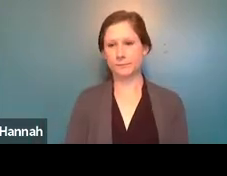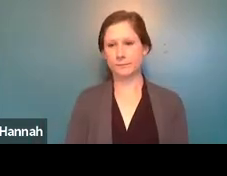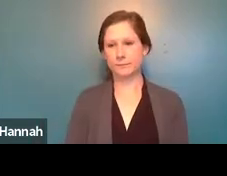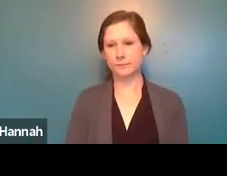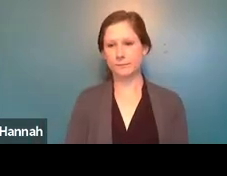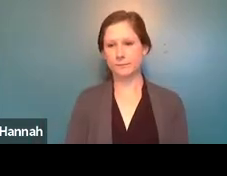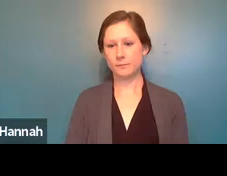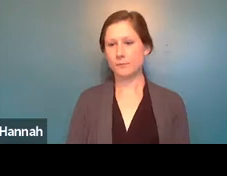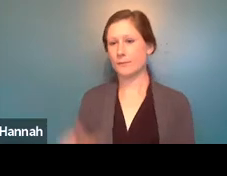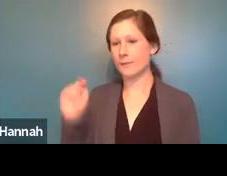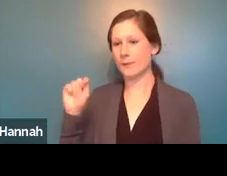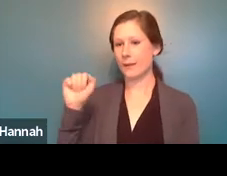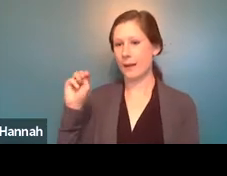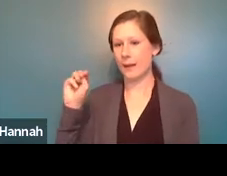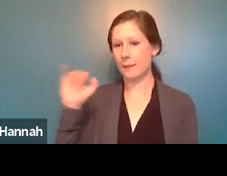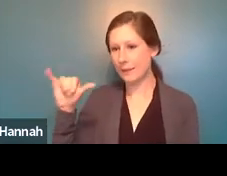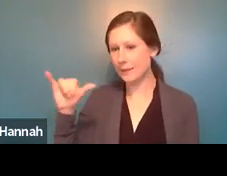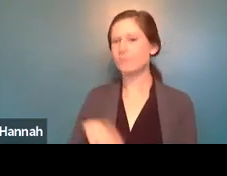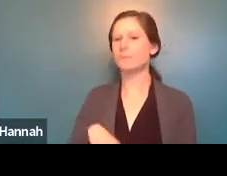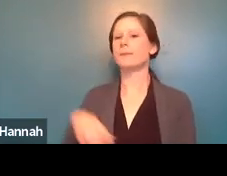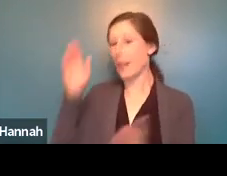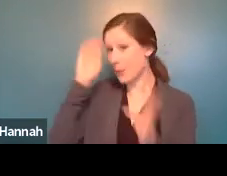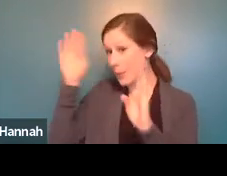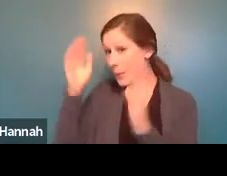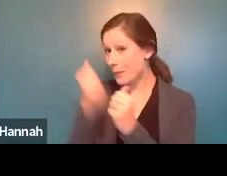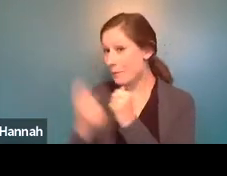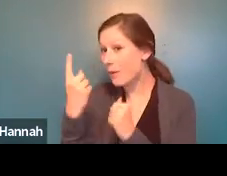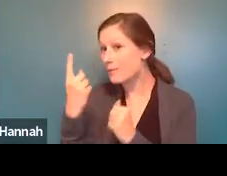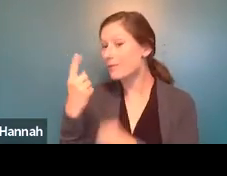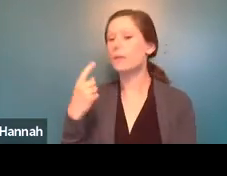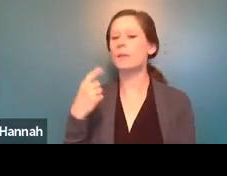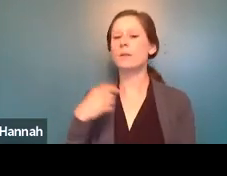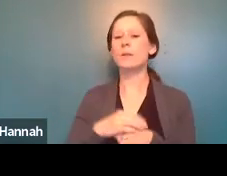Tami: This is Tami. Hi everybody. We-- just from comments that people